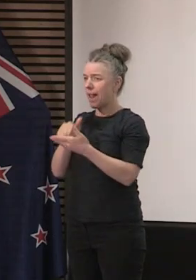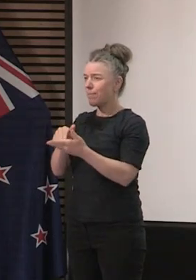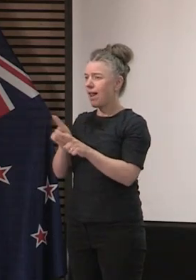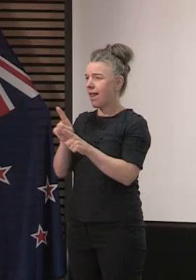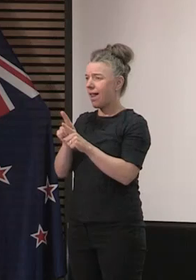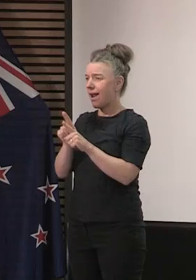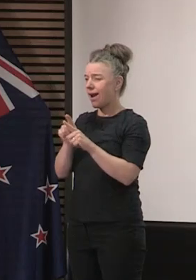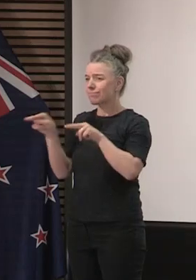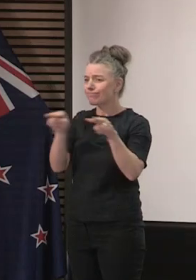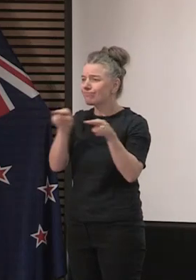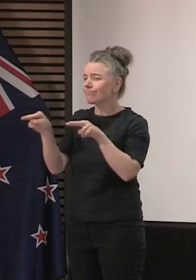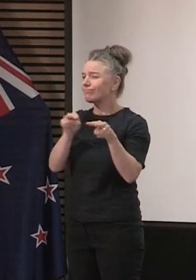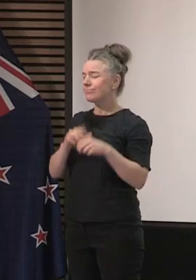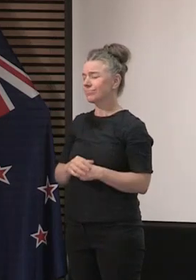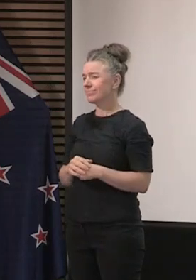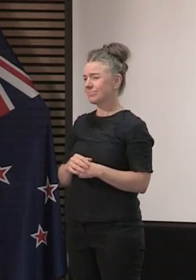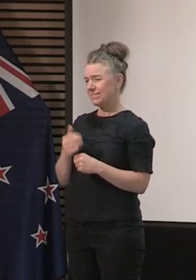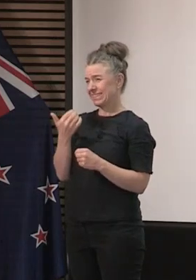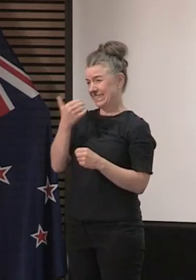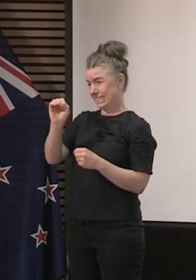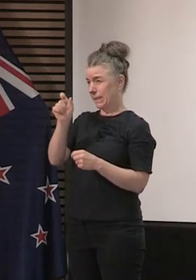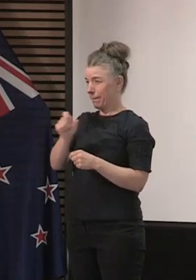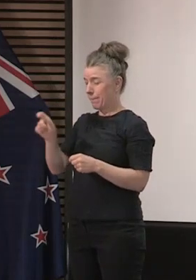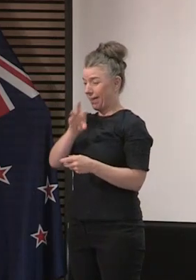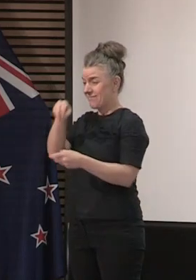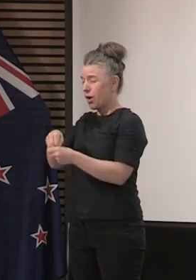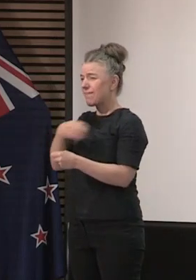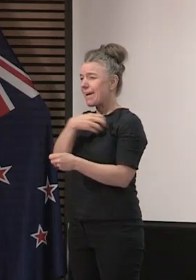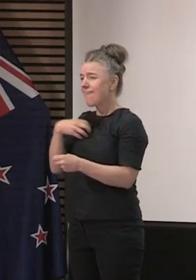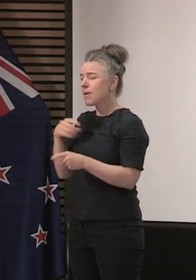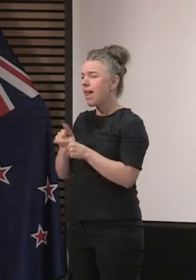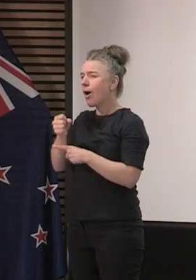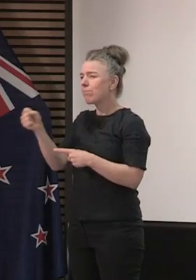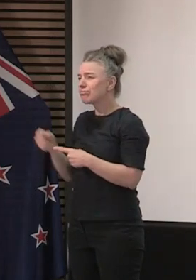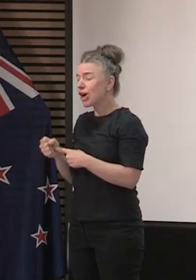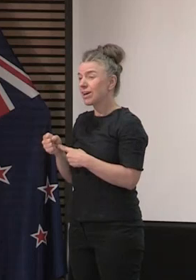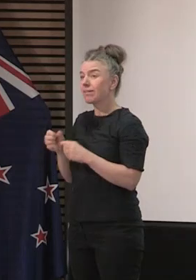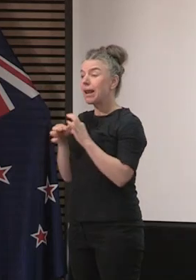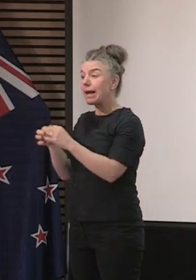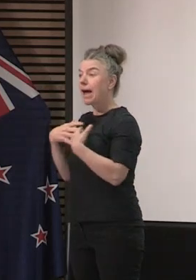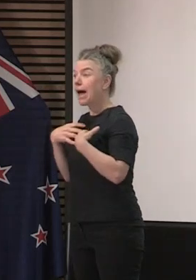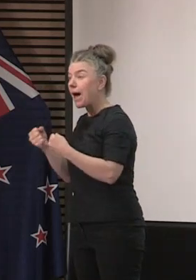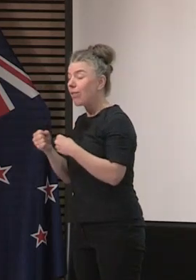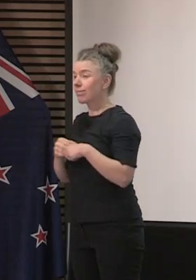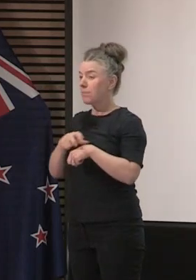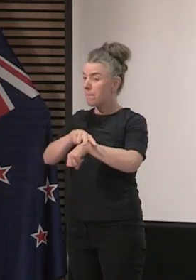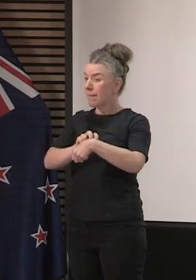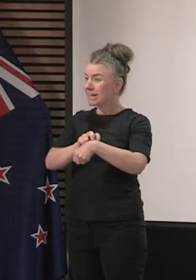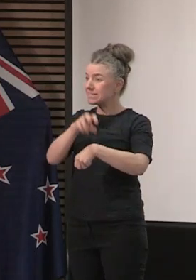the world and recently for your work on COVID-19. Some 60 expert planners and logistics